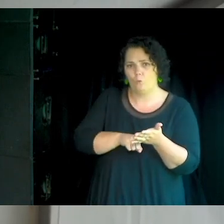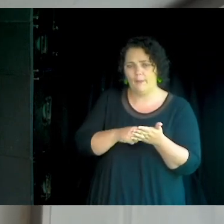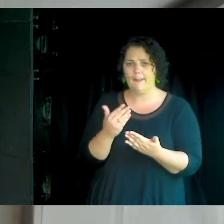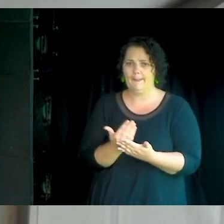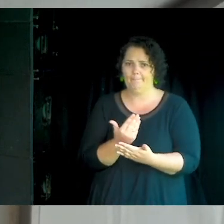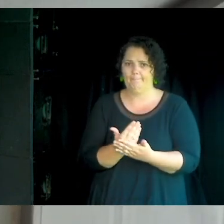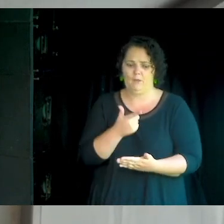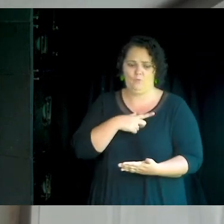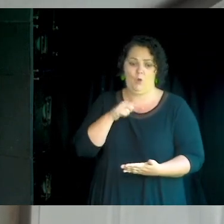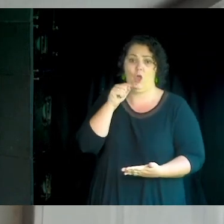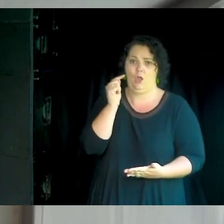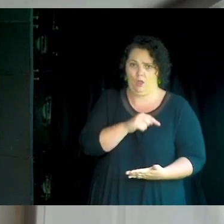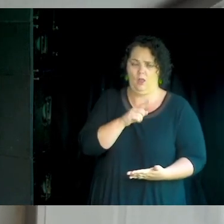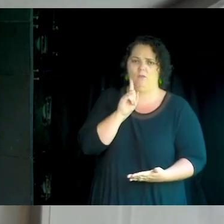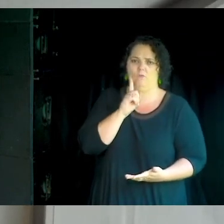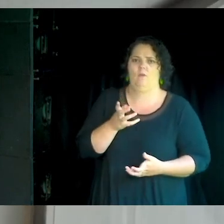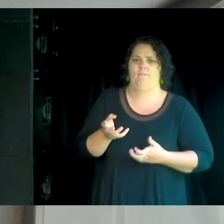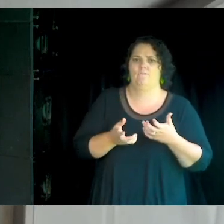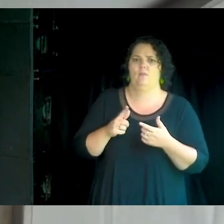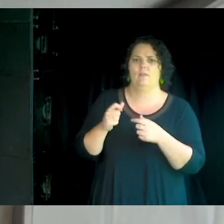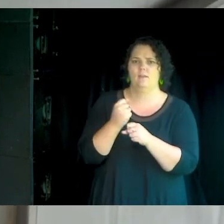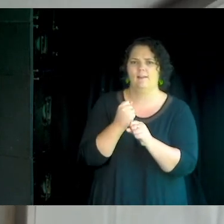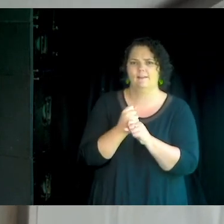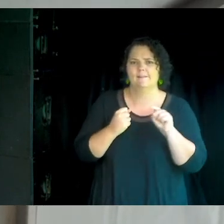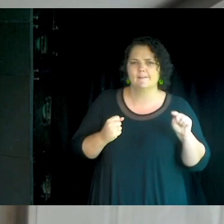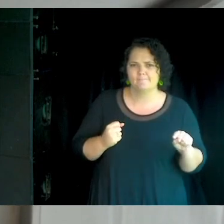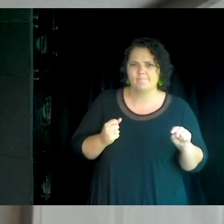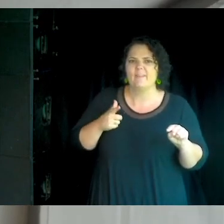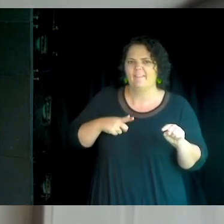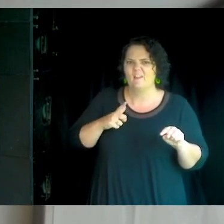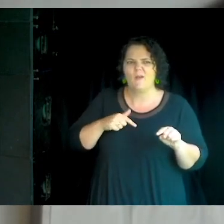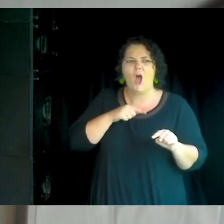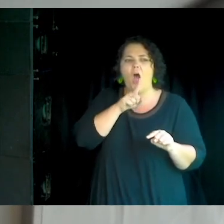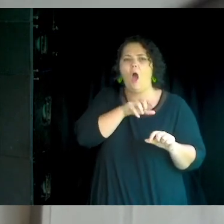fry your egg that's why I want you to wait for me a little bit I can give you some of the oil to fry